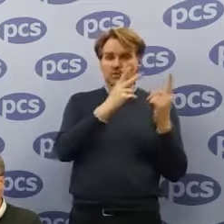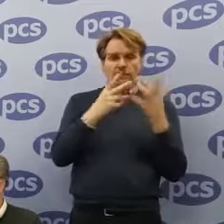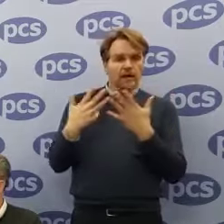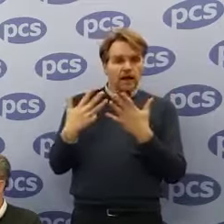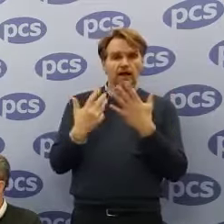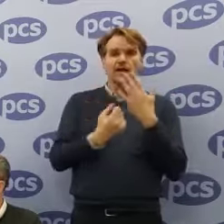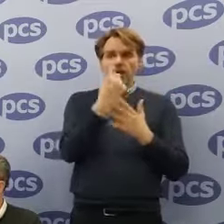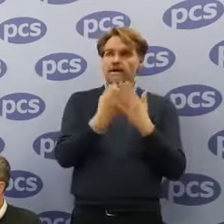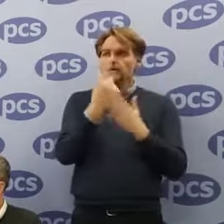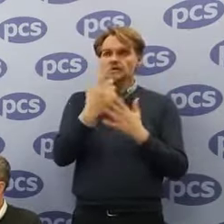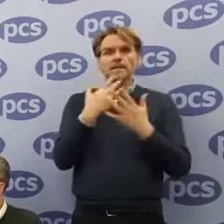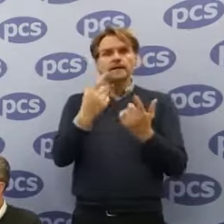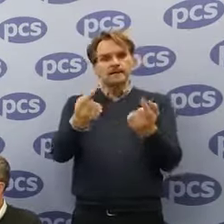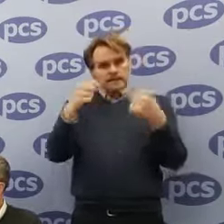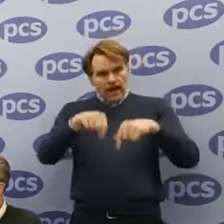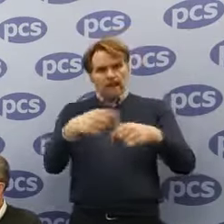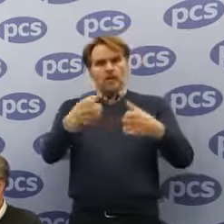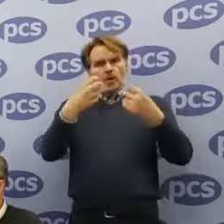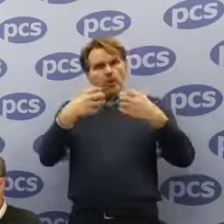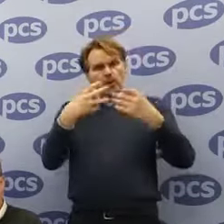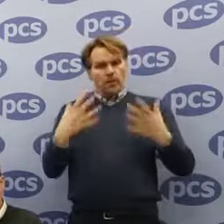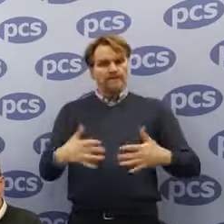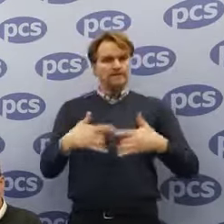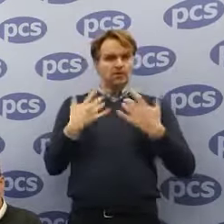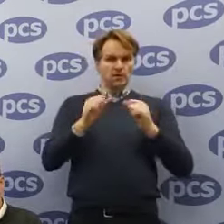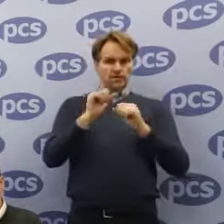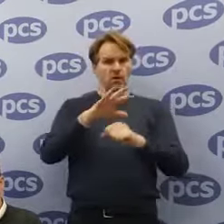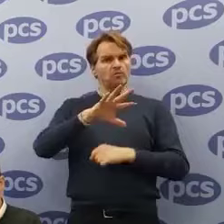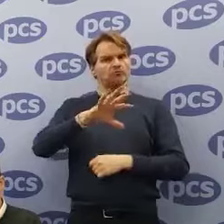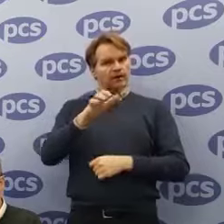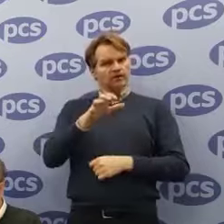forward your branch views. Okay thank you and can you tell us a bit of detail about